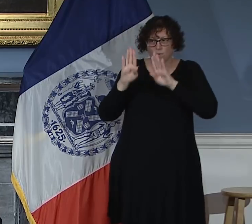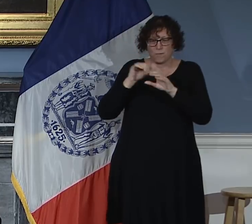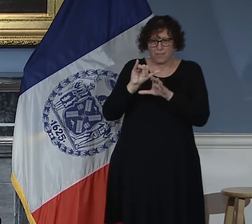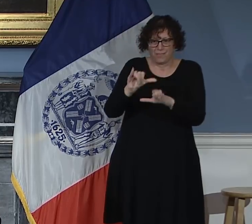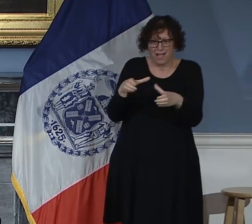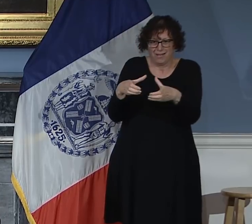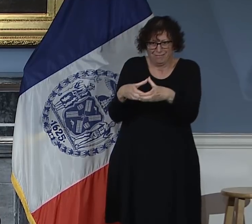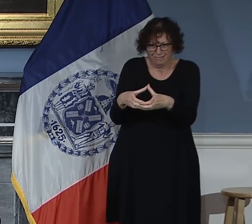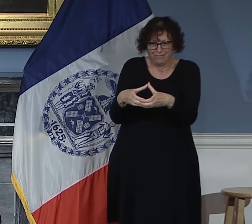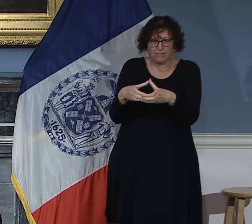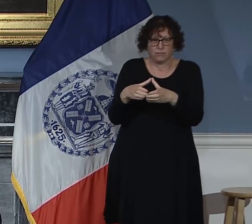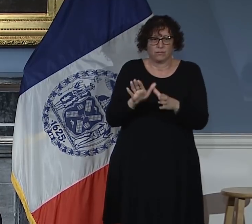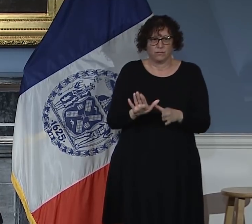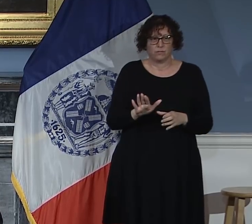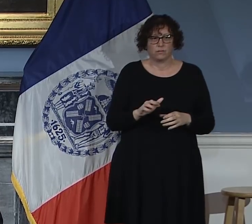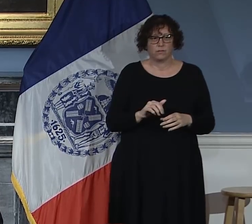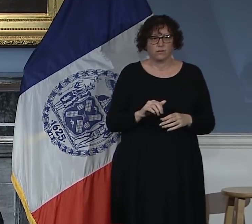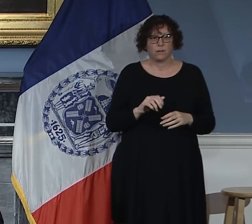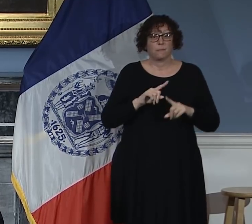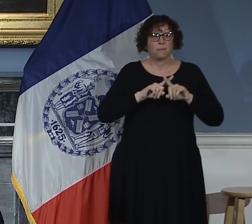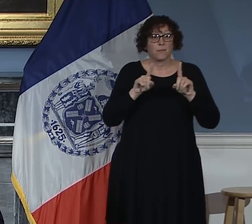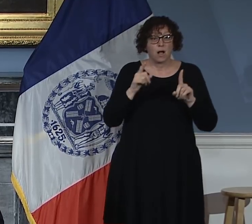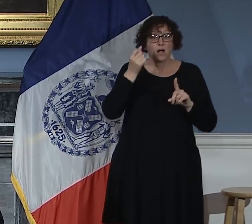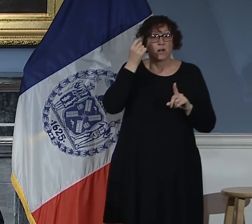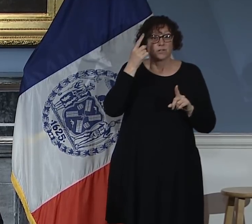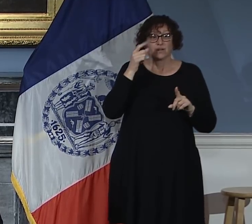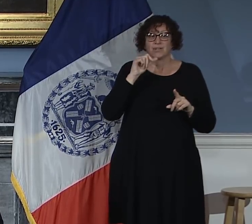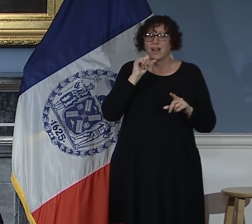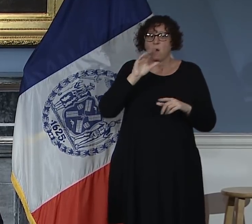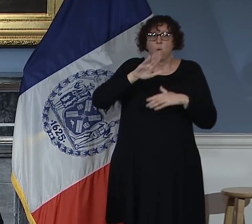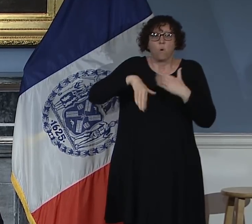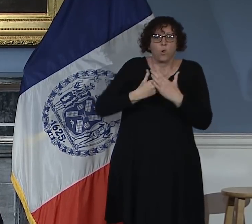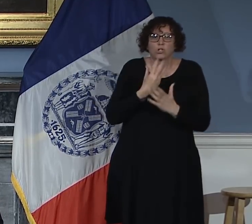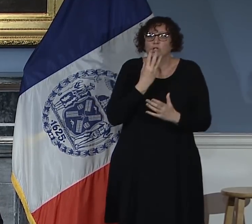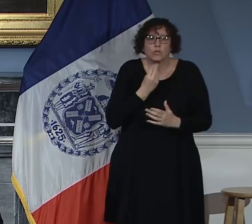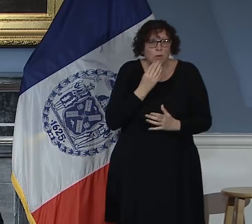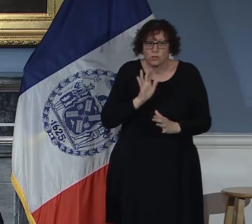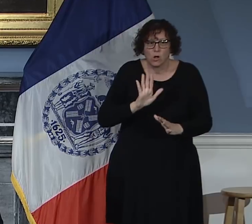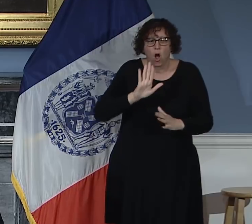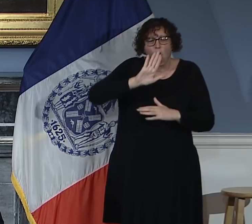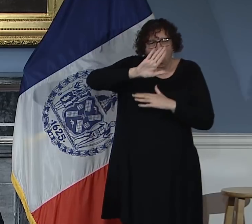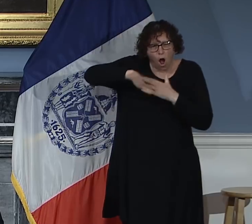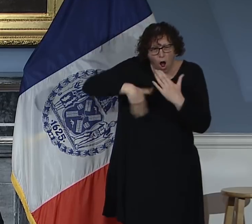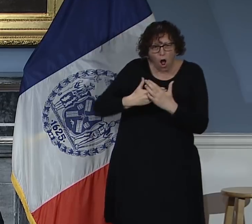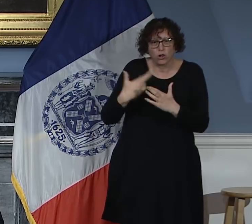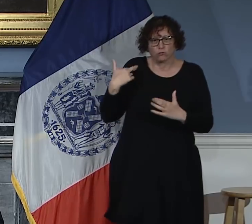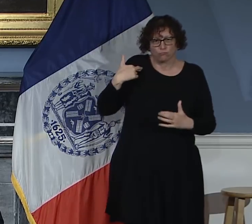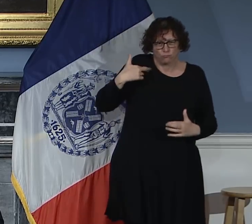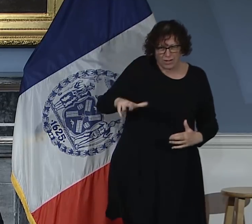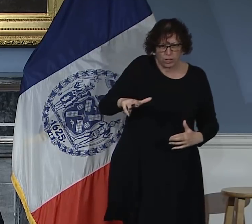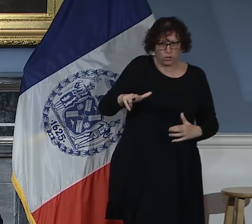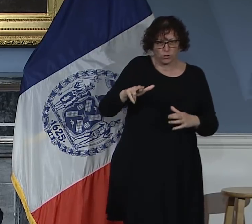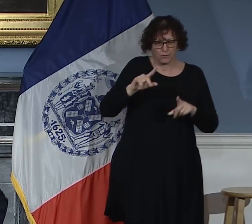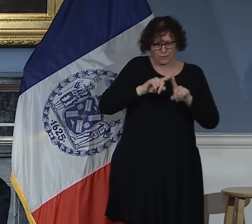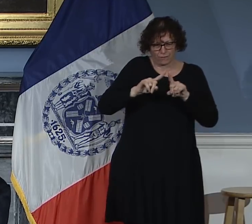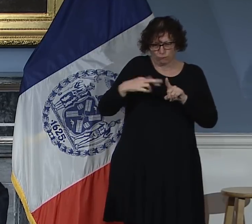VERY CLEAR. IT'S NOT JUST FOR THE JEWISH COMMUNITY. IT'S FOR ALL COMMUNITIES. ANYBODY WHO IN PSUURIT OF THEIR